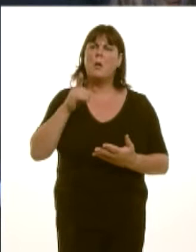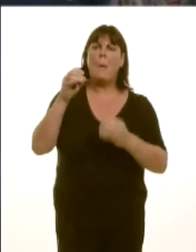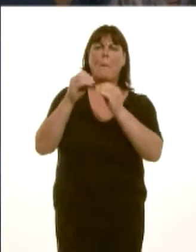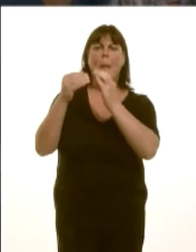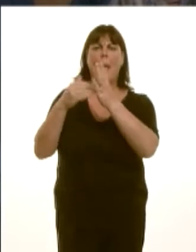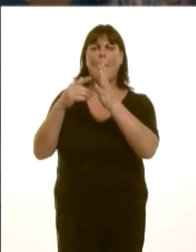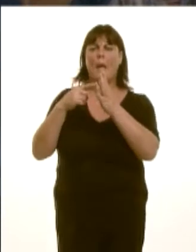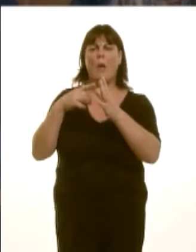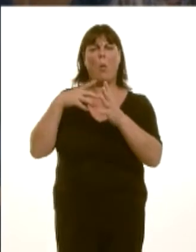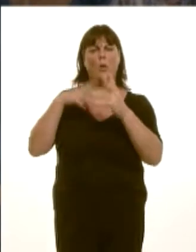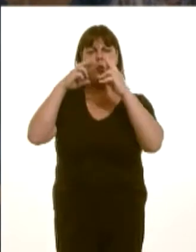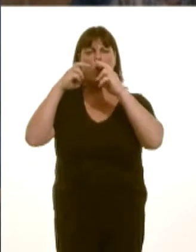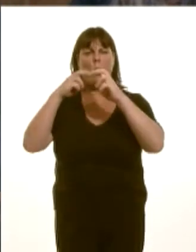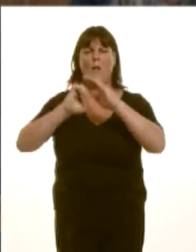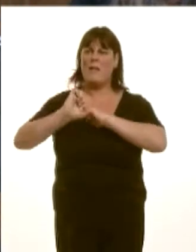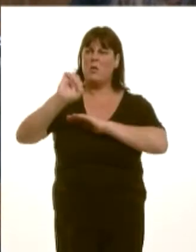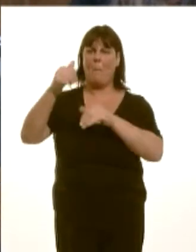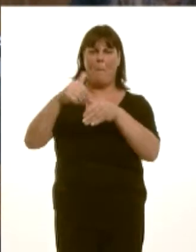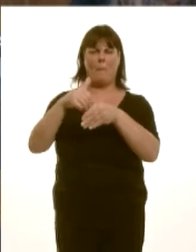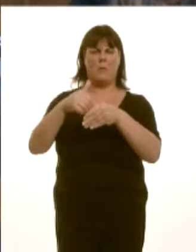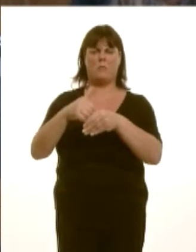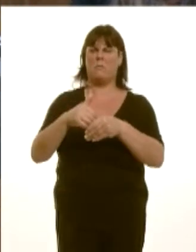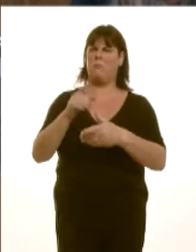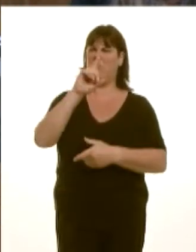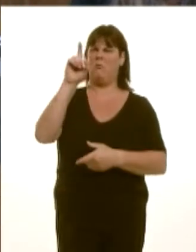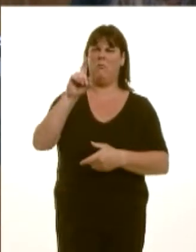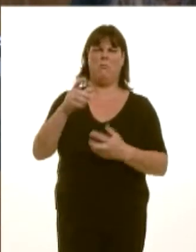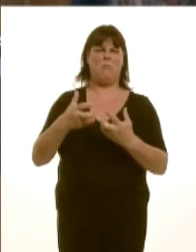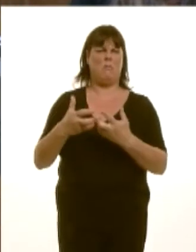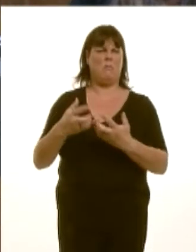is exactly what the BMA has done, but I think that it is important that the BMA does two